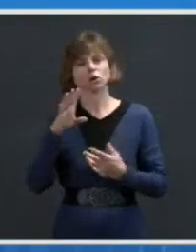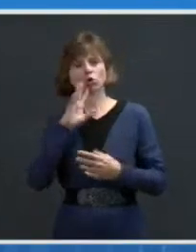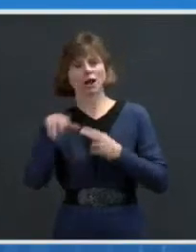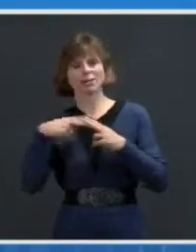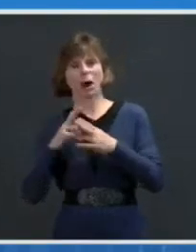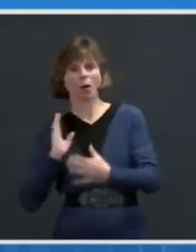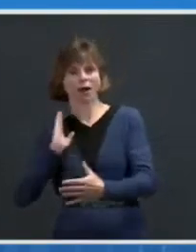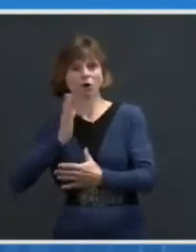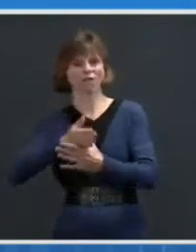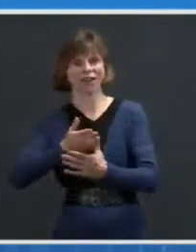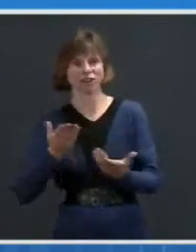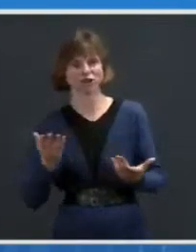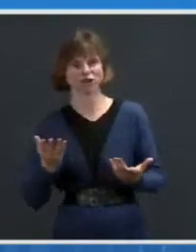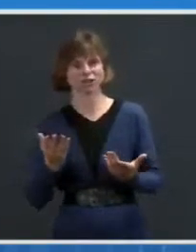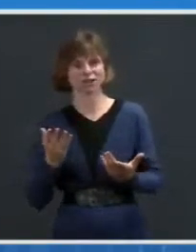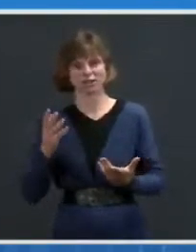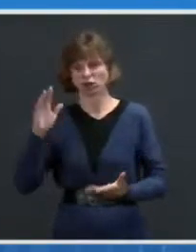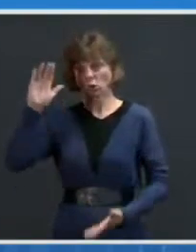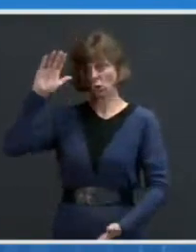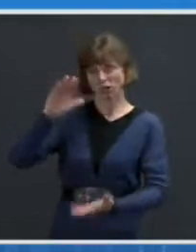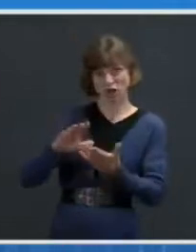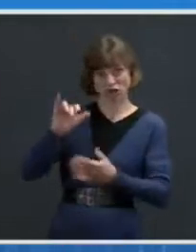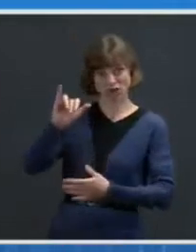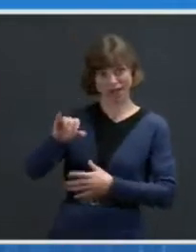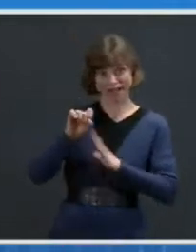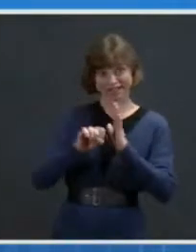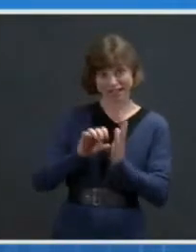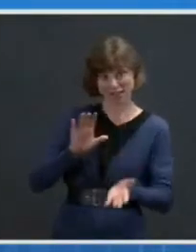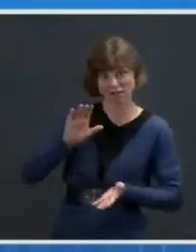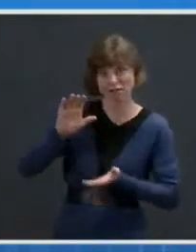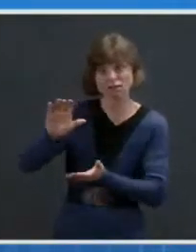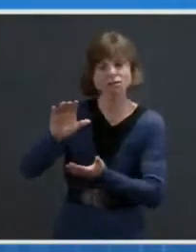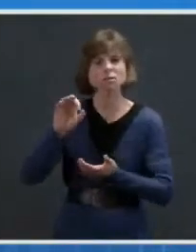JUST TO FOLLOW UP ON WHAT DR.